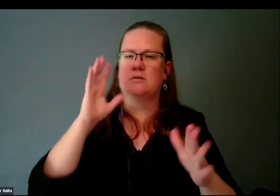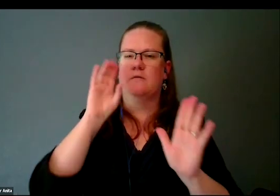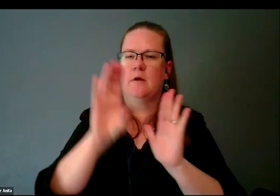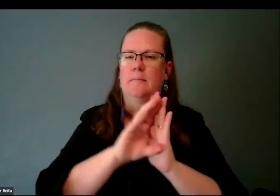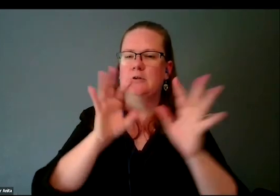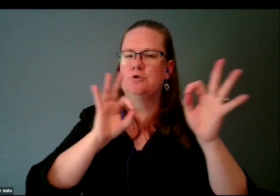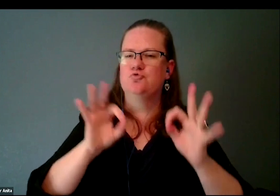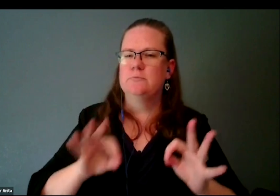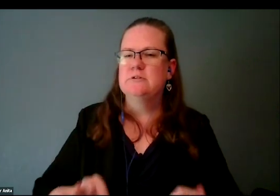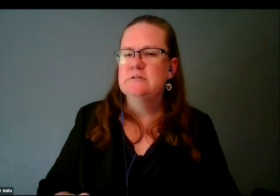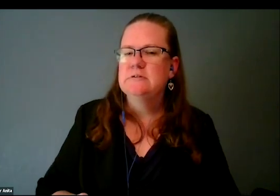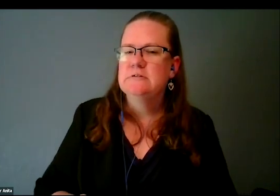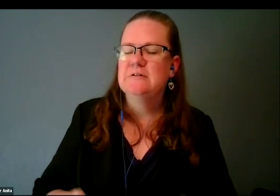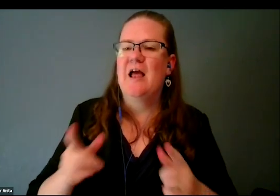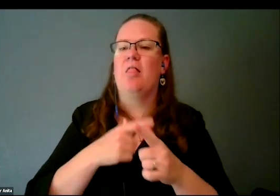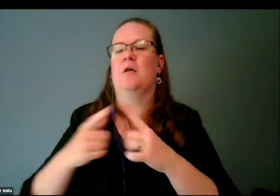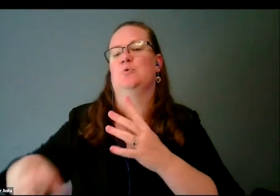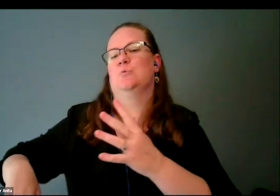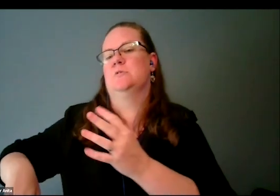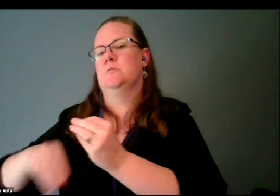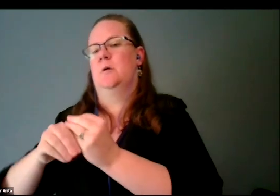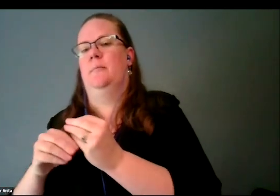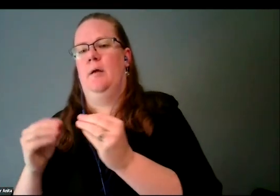Then to supplement those more traditional approaches,